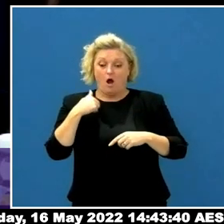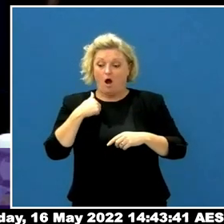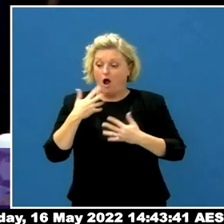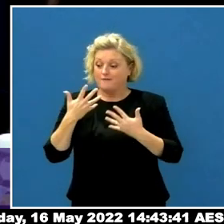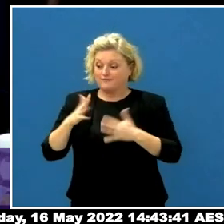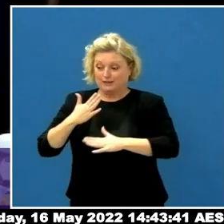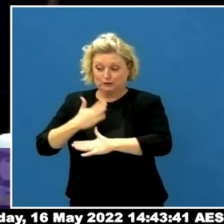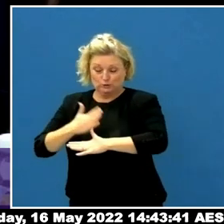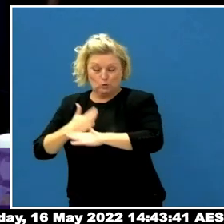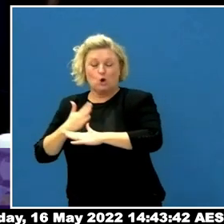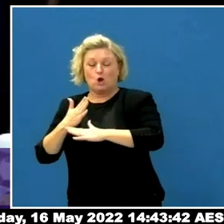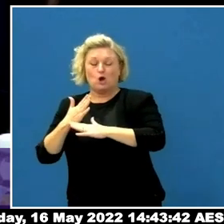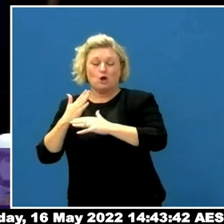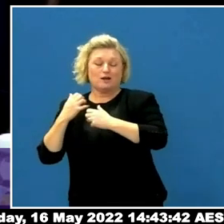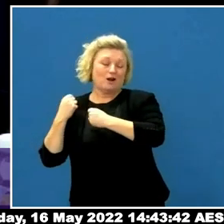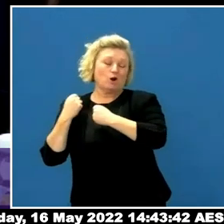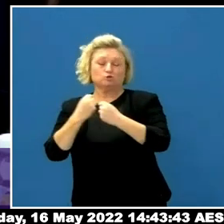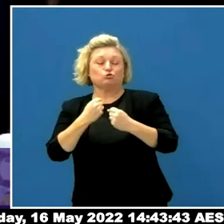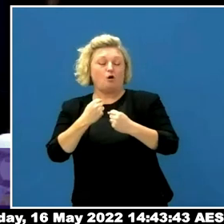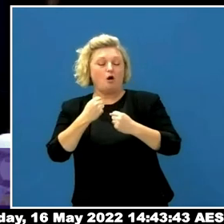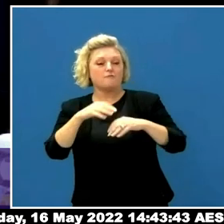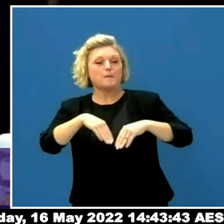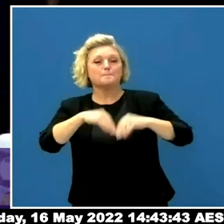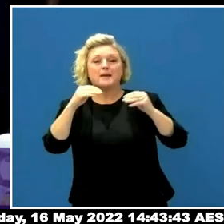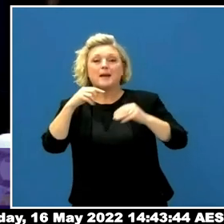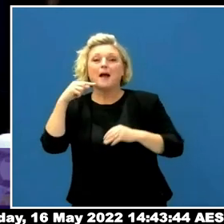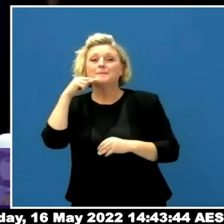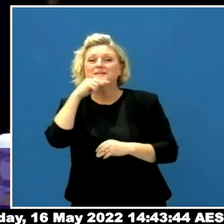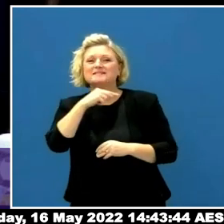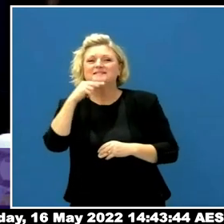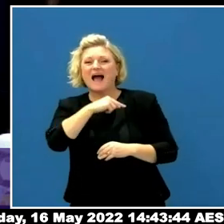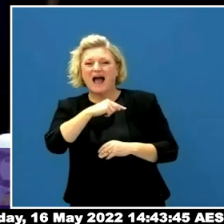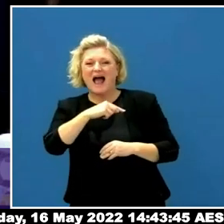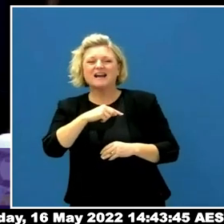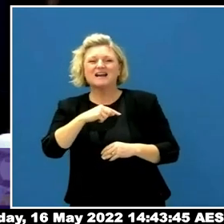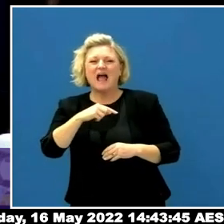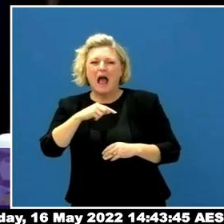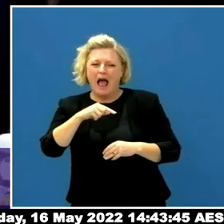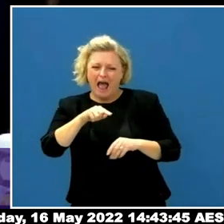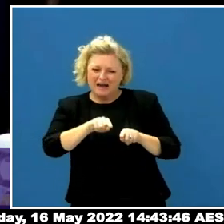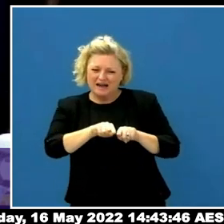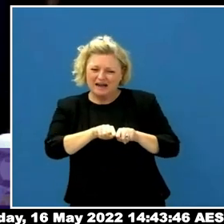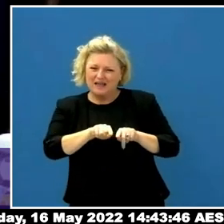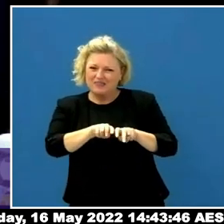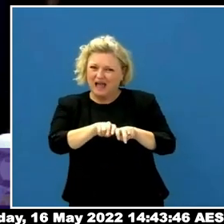whiteboard watching - these were 18-year-olds and upwards watching Thomas the